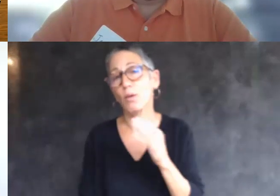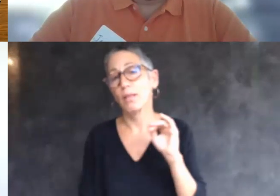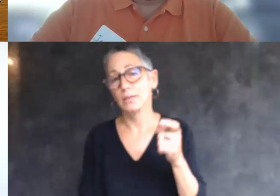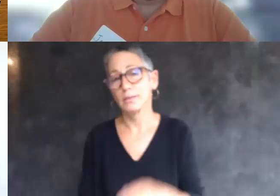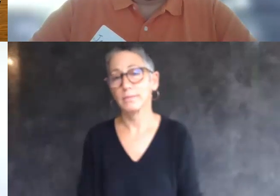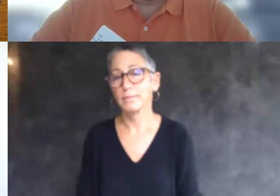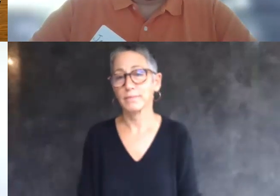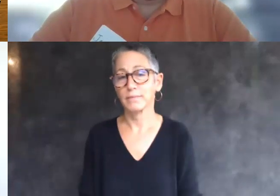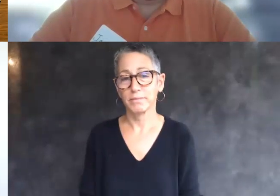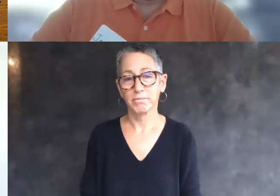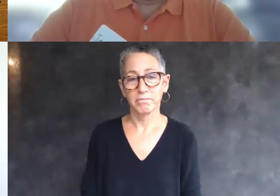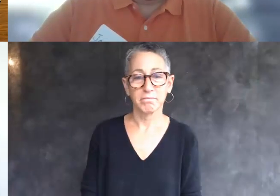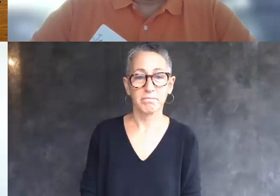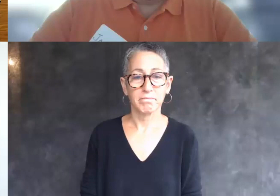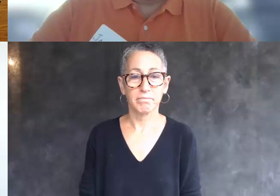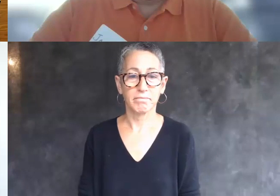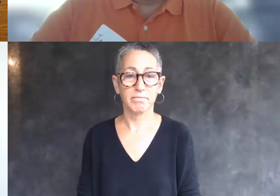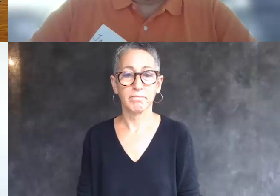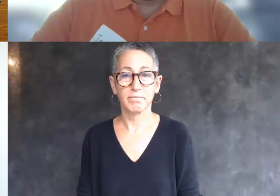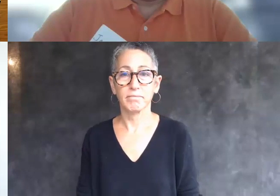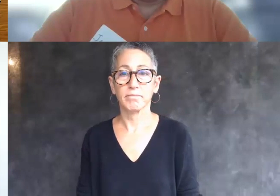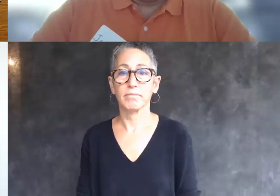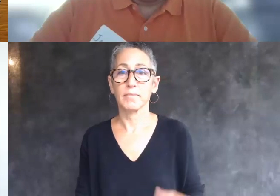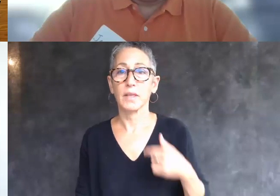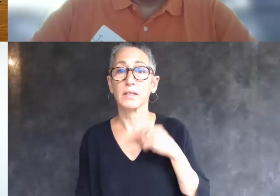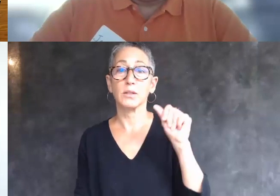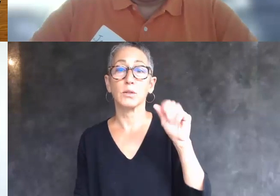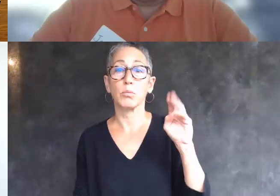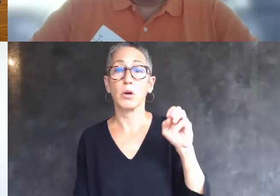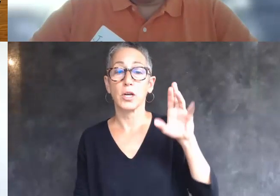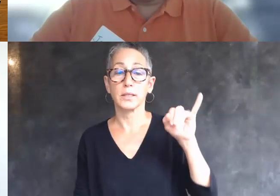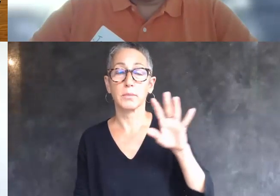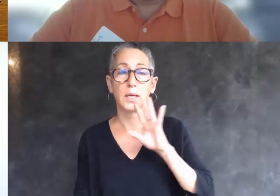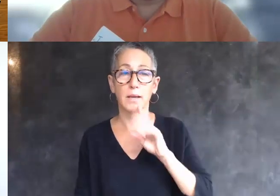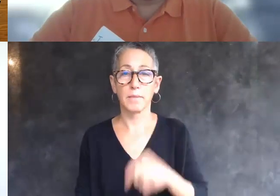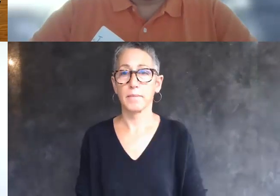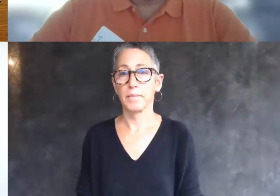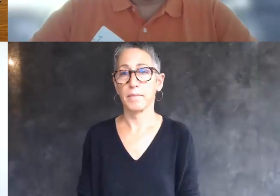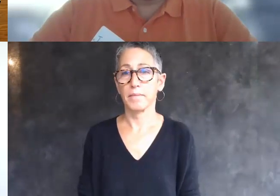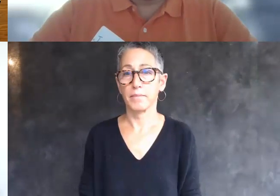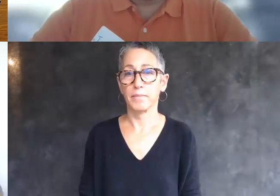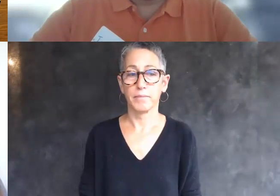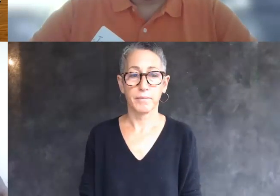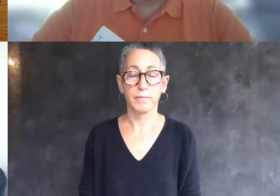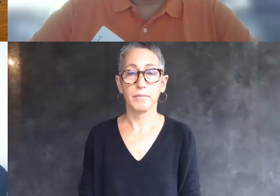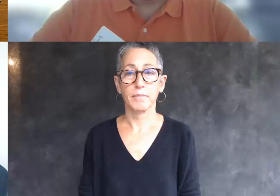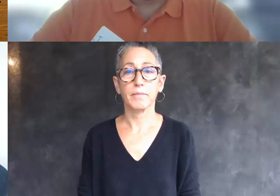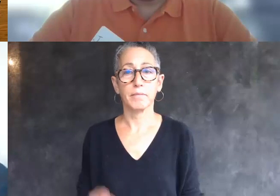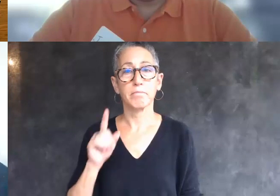This is Obari speaking. I definitely echoed the sentiments of Briana